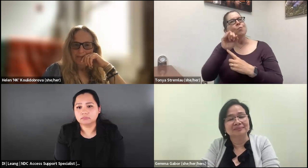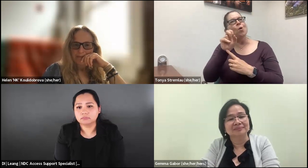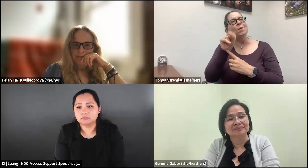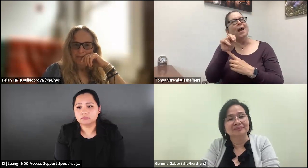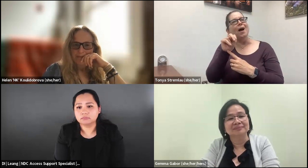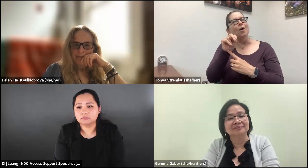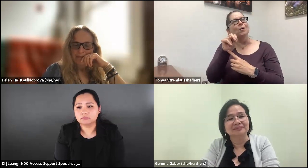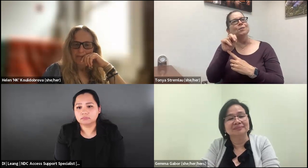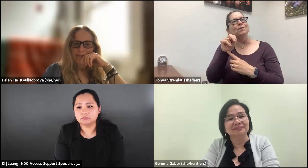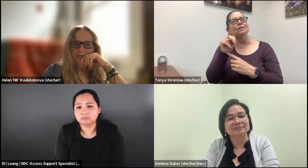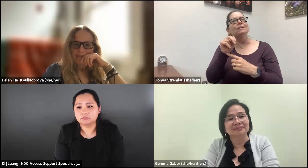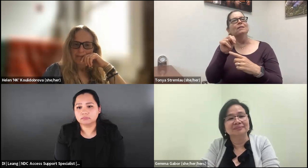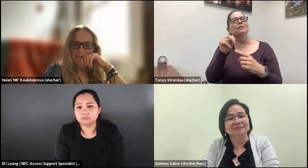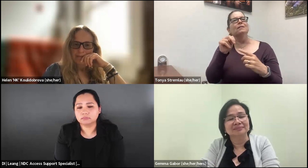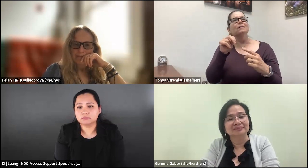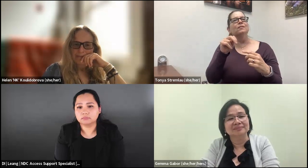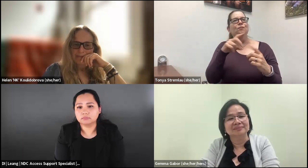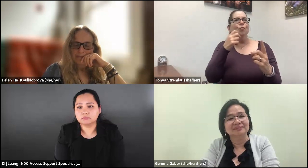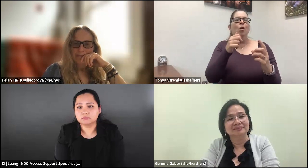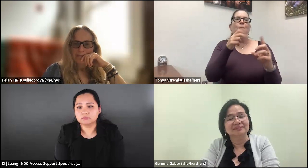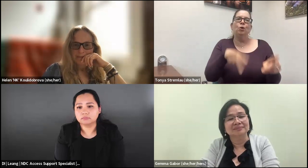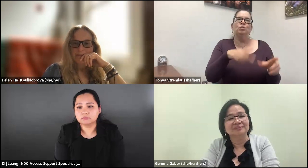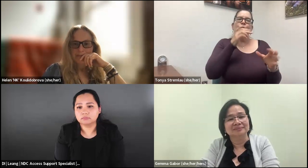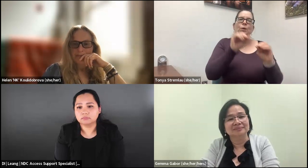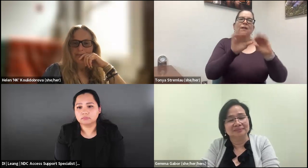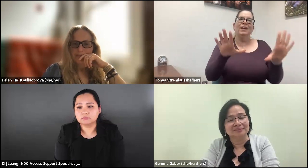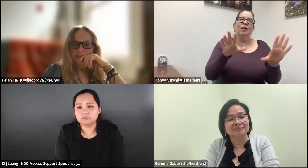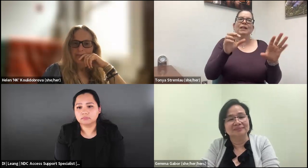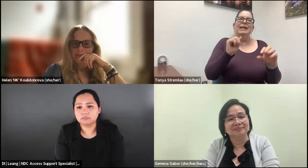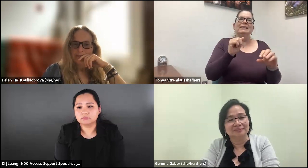this, their thought in ASL.